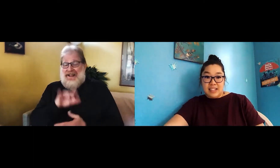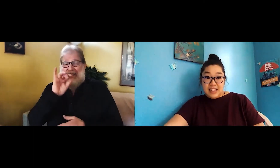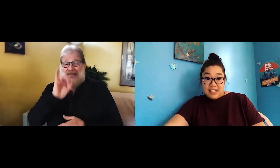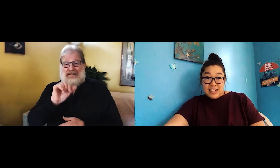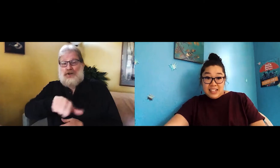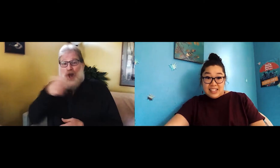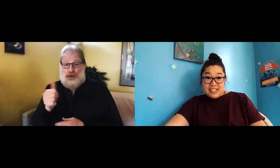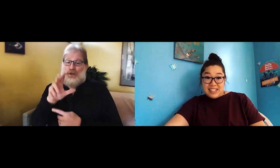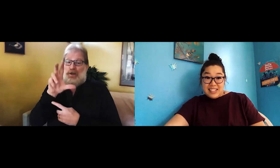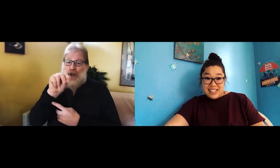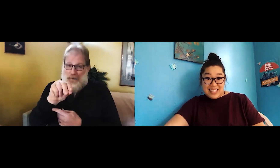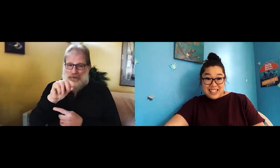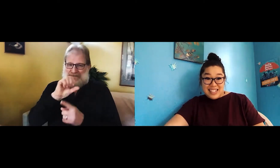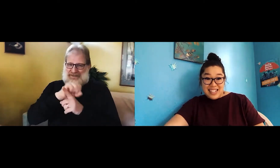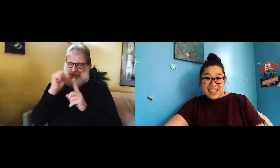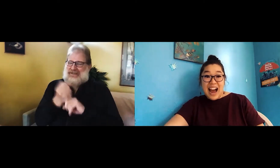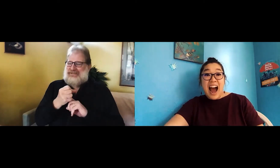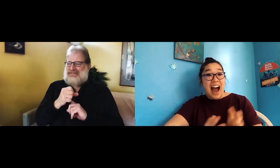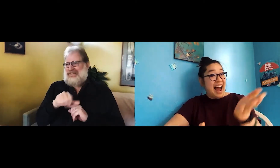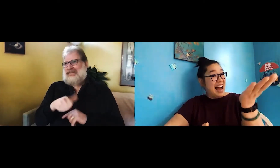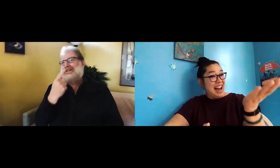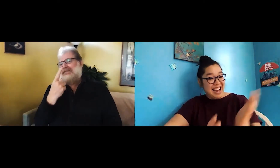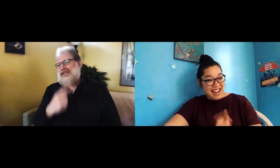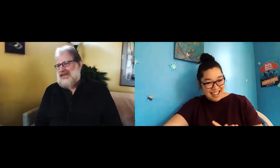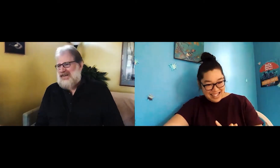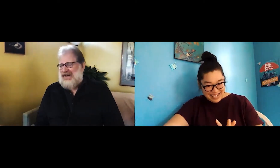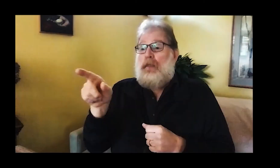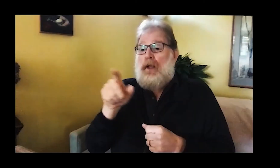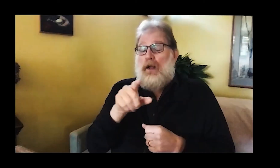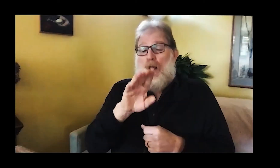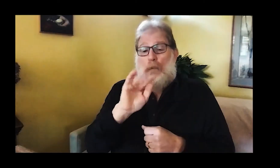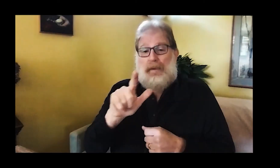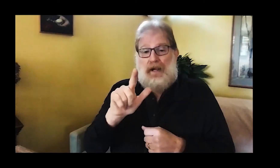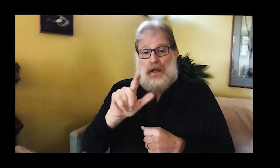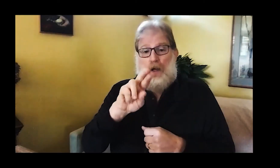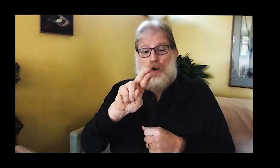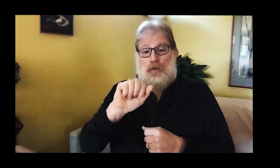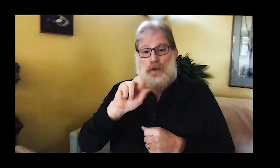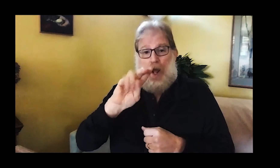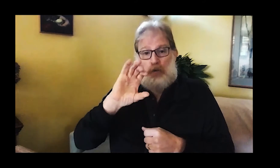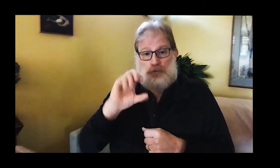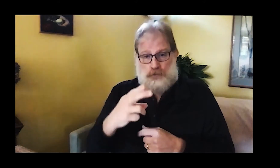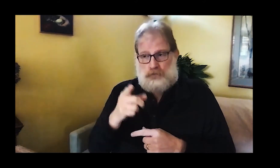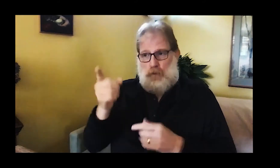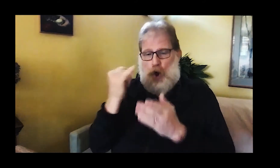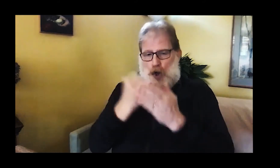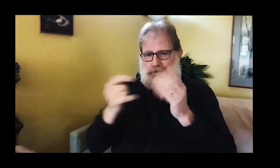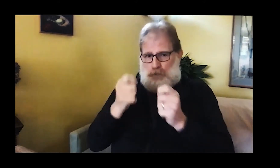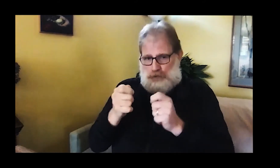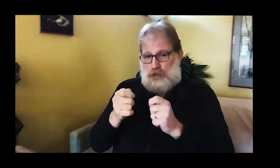Now that is another 'no' situation. Bill Rauch, who is the artistic director there,